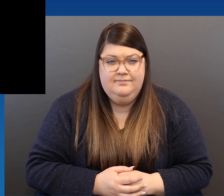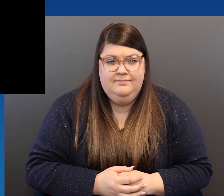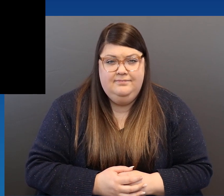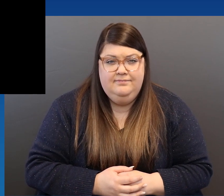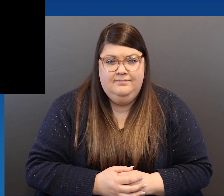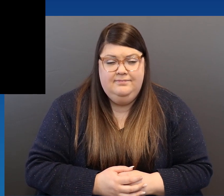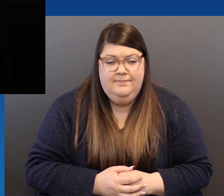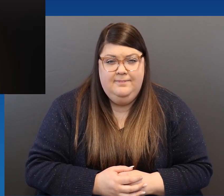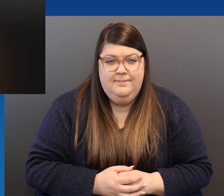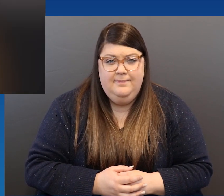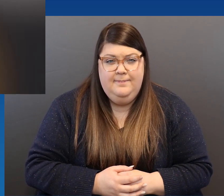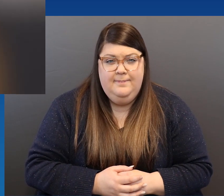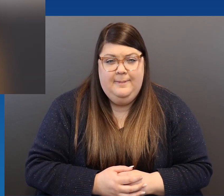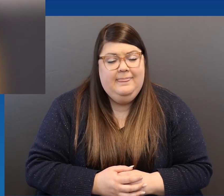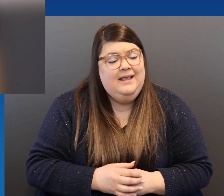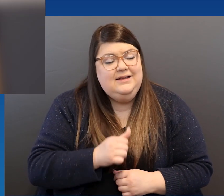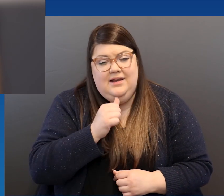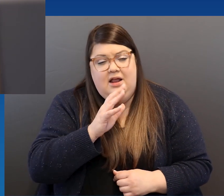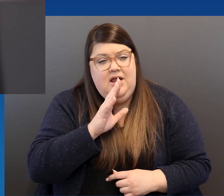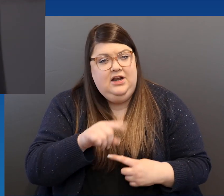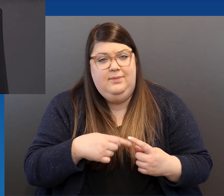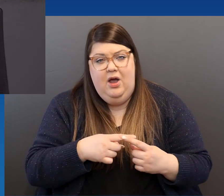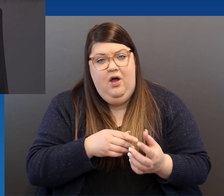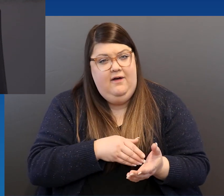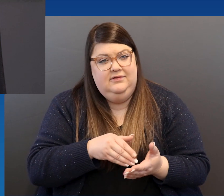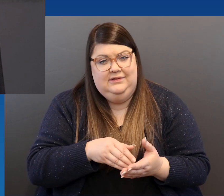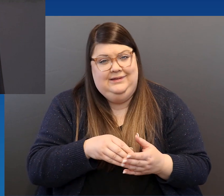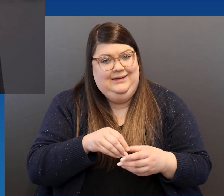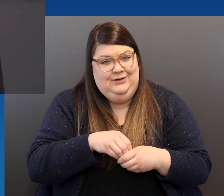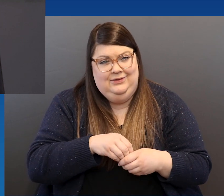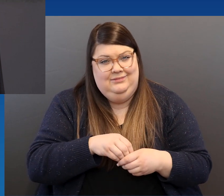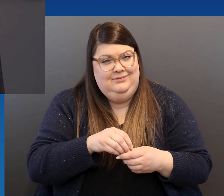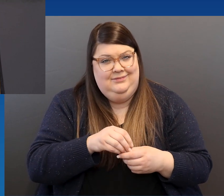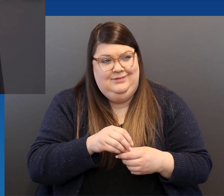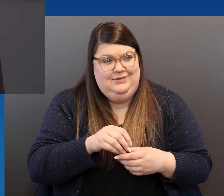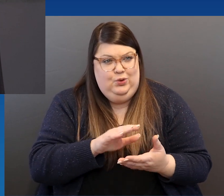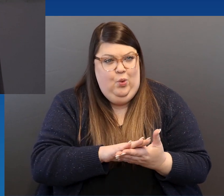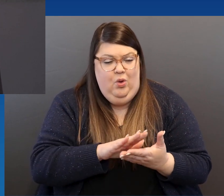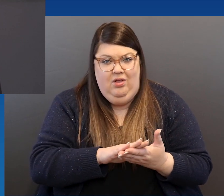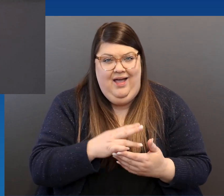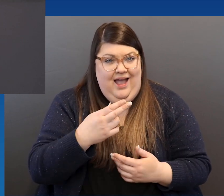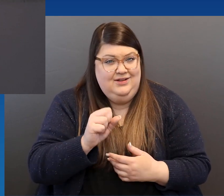It's not talked about in schools or anything. Like in high school when I was there, it was never talked about.